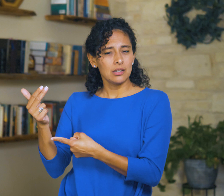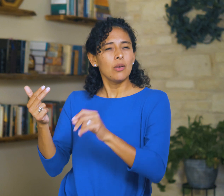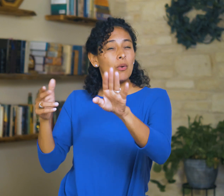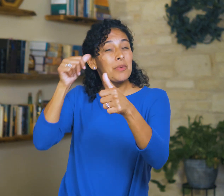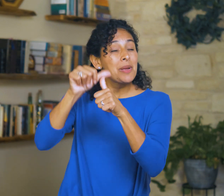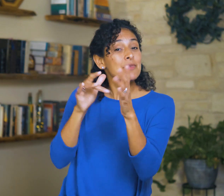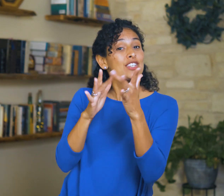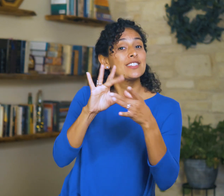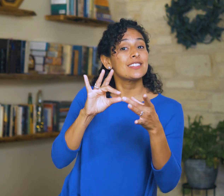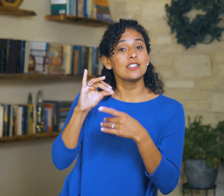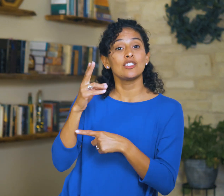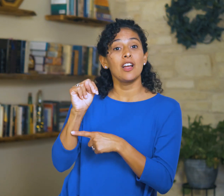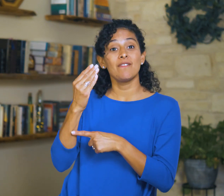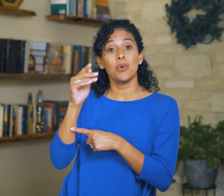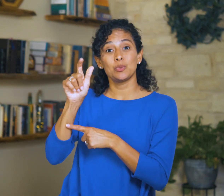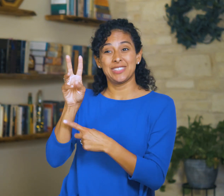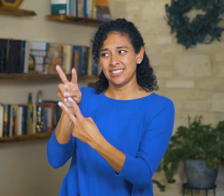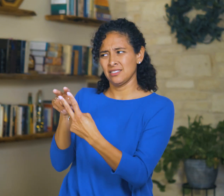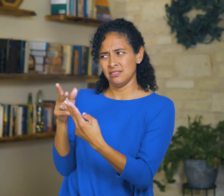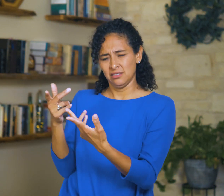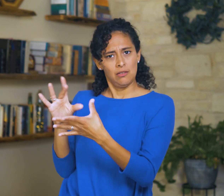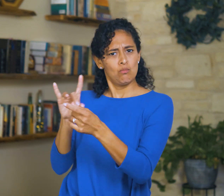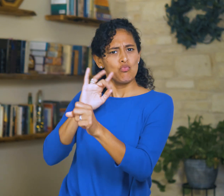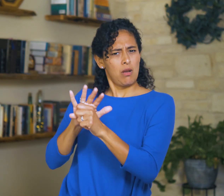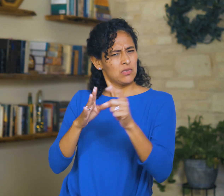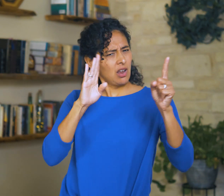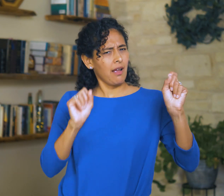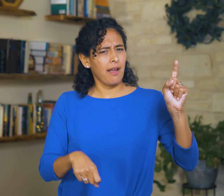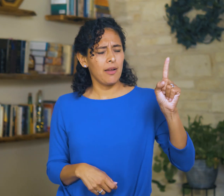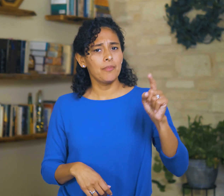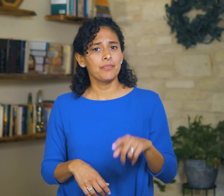or remind us of what Jesus said, like He promised in John 14:26?